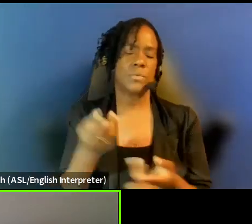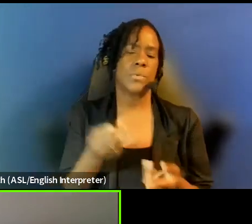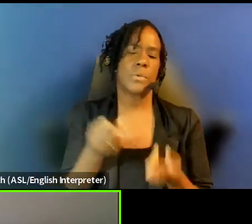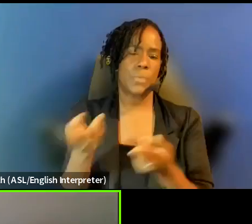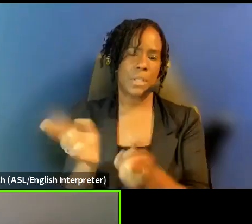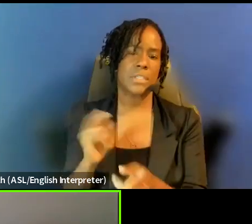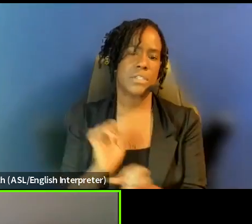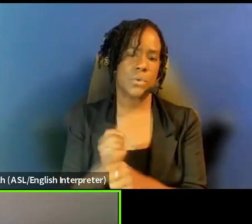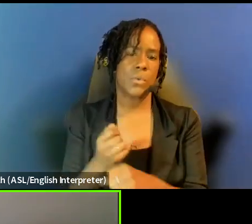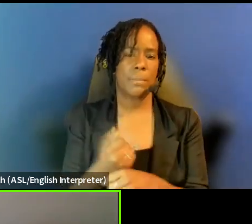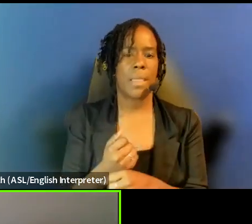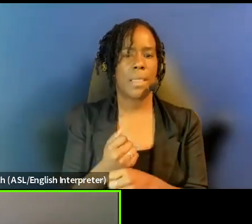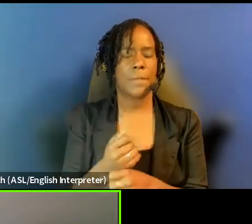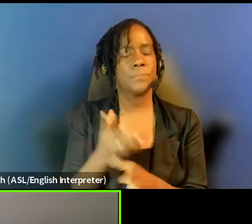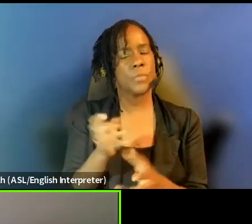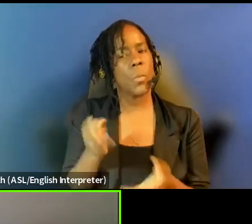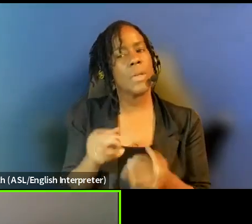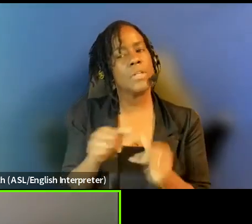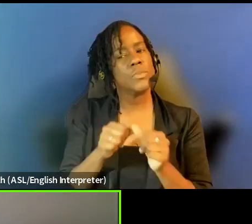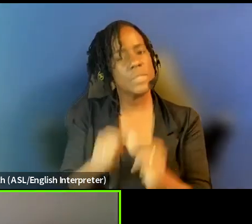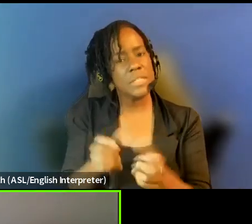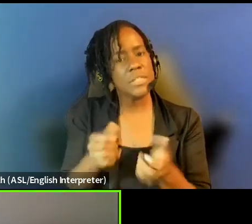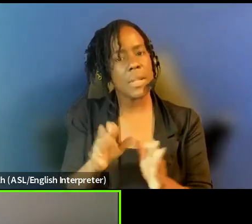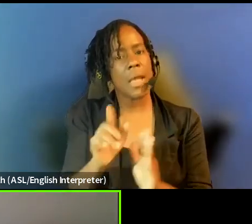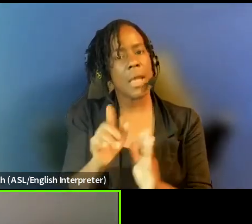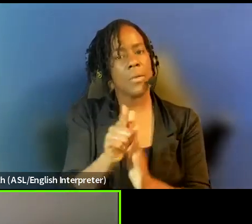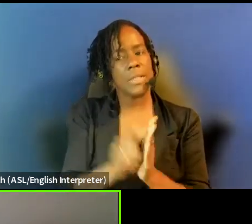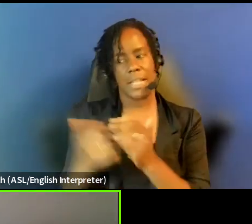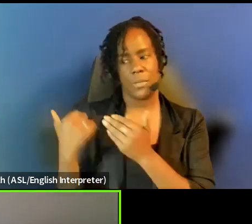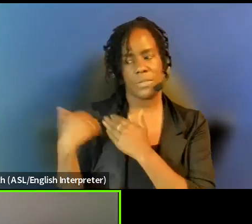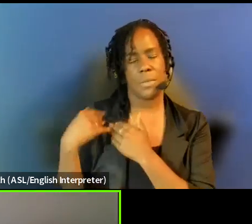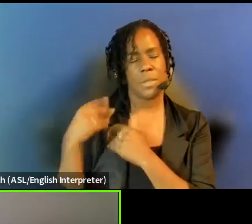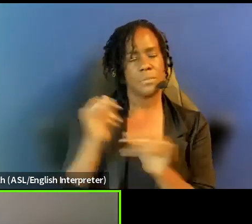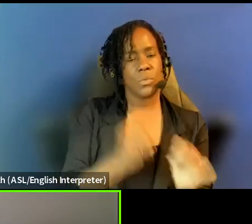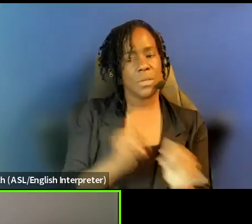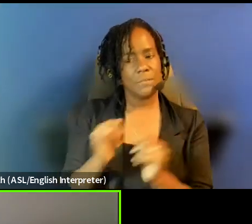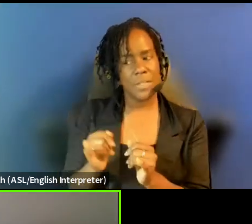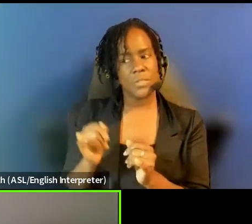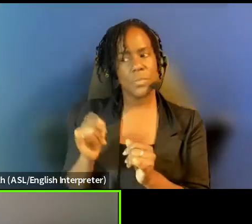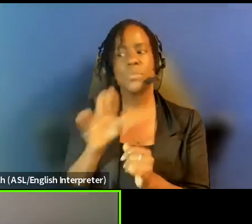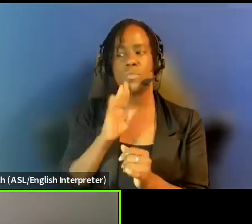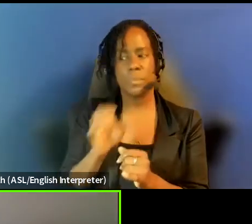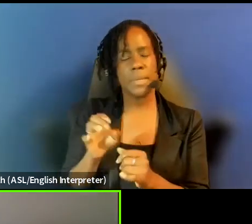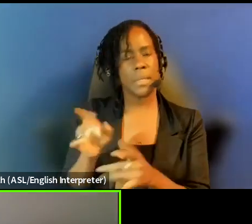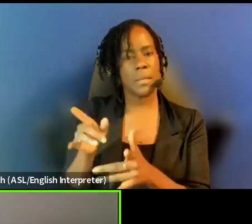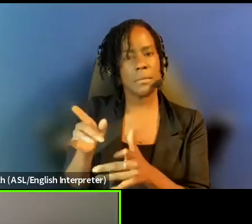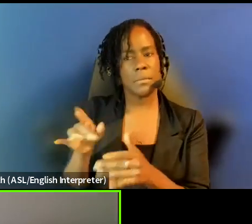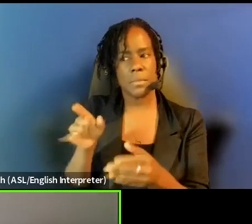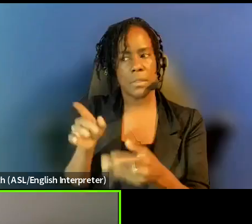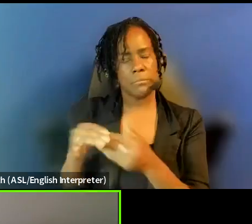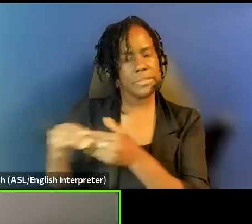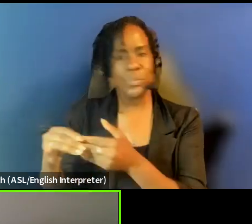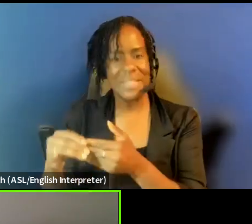instead of $5,000 individually. A $10,000 bundle to provide more options and choices if you are on a waiver and you have access